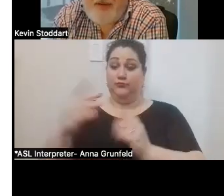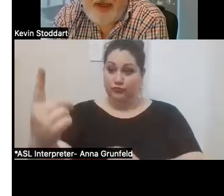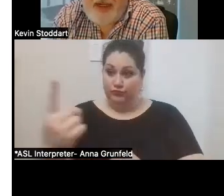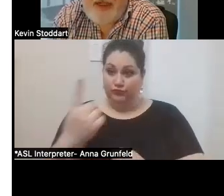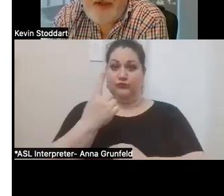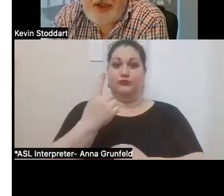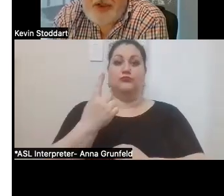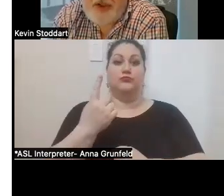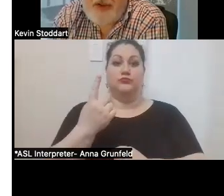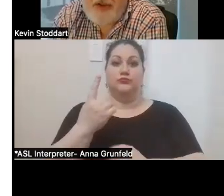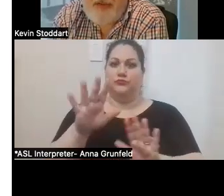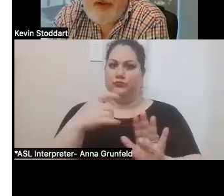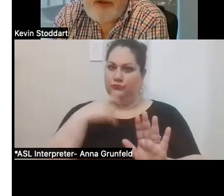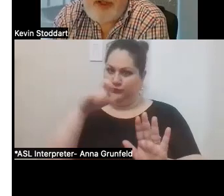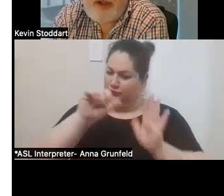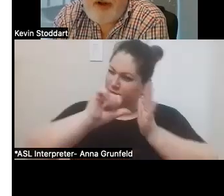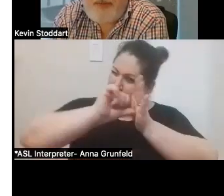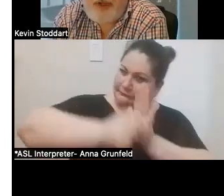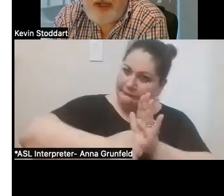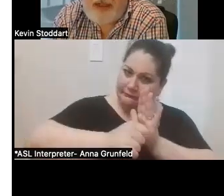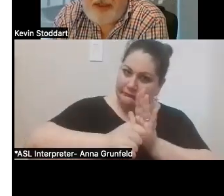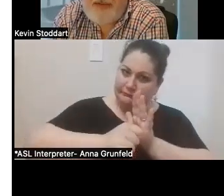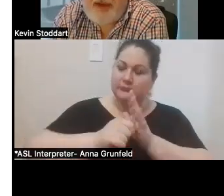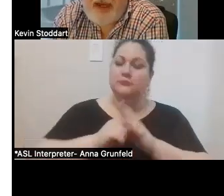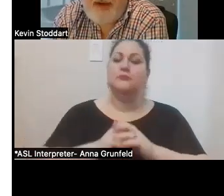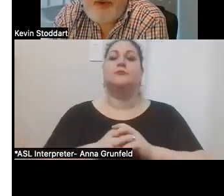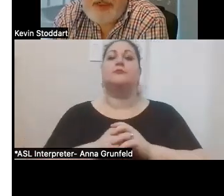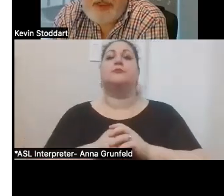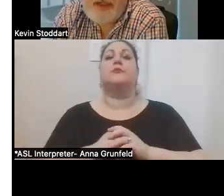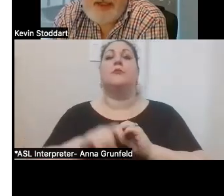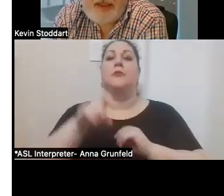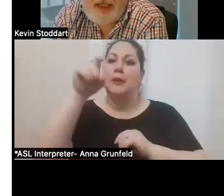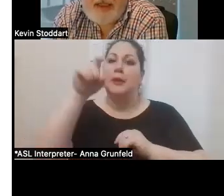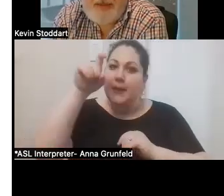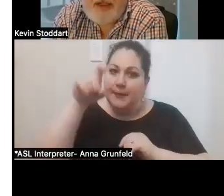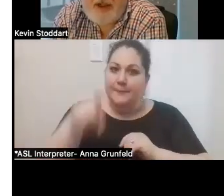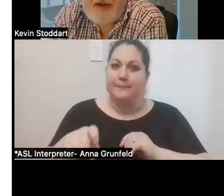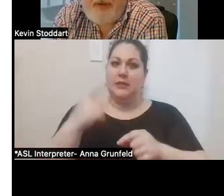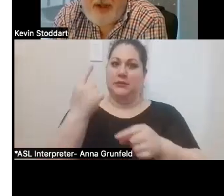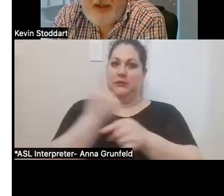We need to ensure that there's a comprehensive and recent assessment on file.